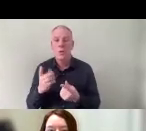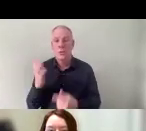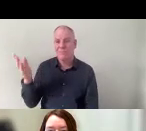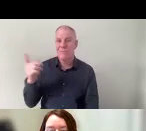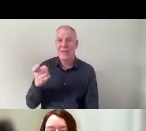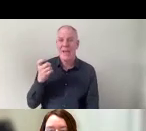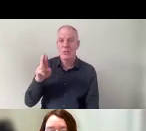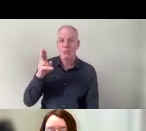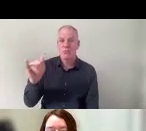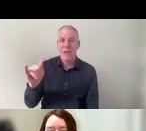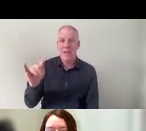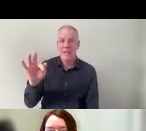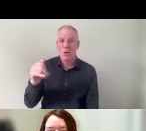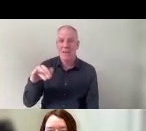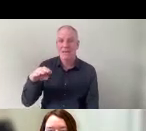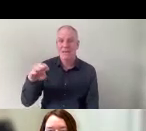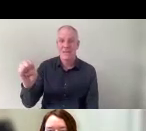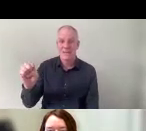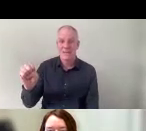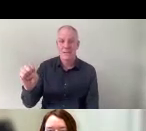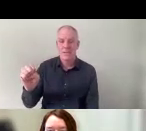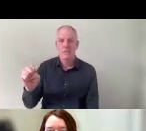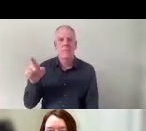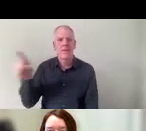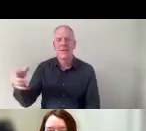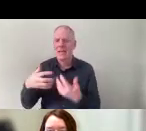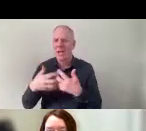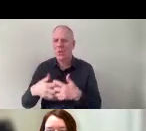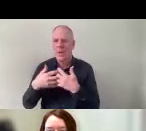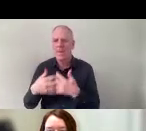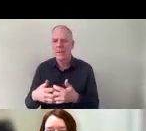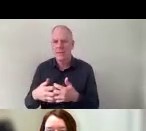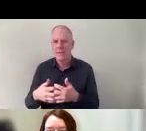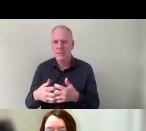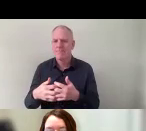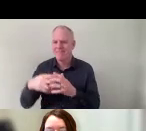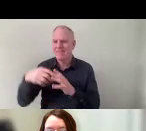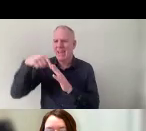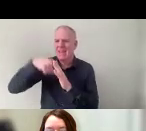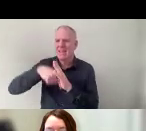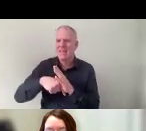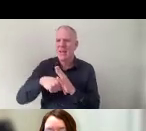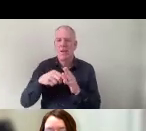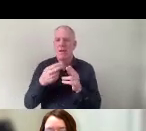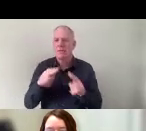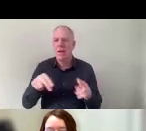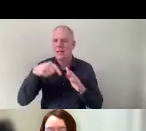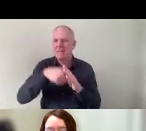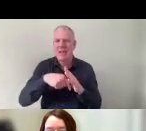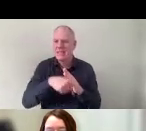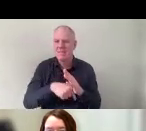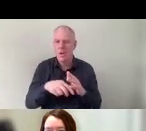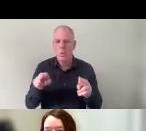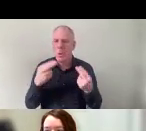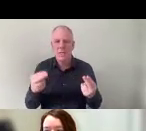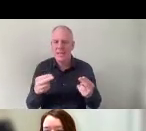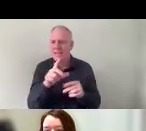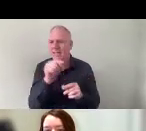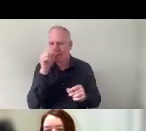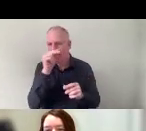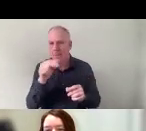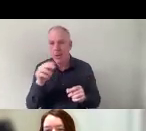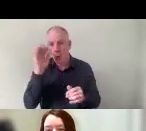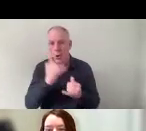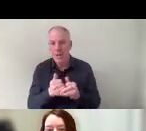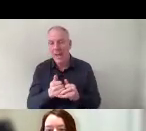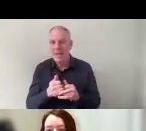fluorescence on the painting. Now this kind of equipment is defined uninvasive, so we don't need to take a sample and it looks like this kind of like tiny space gun. It's